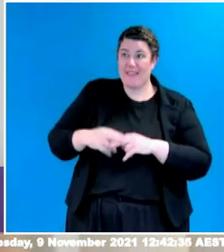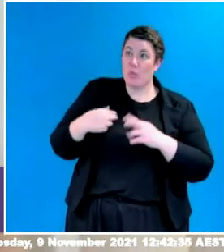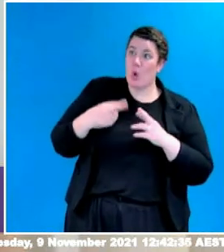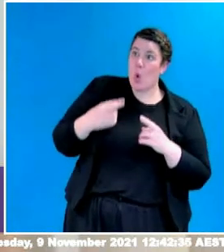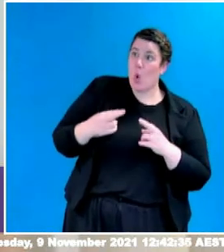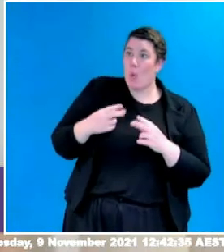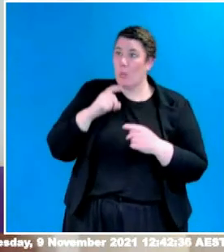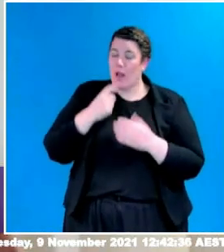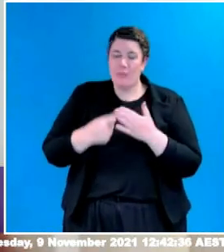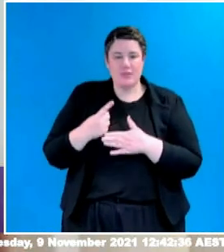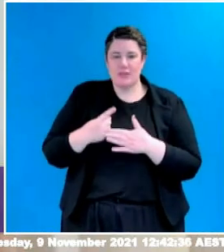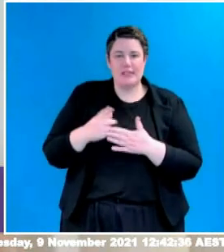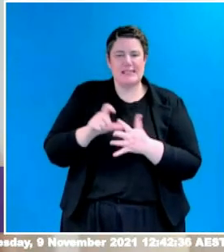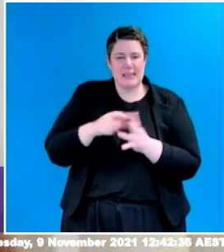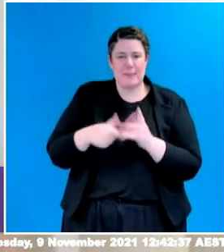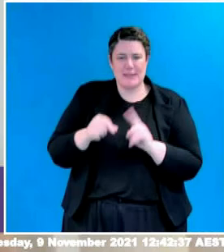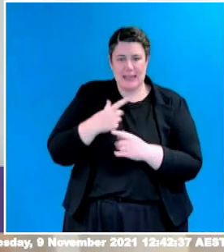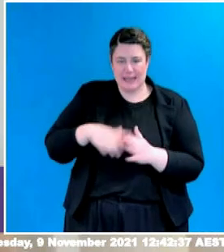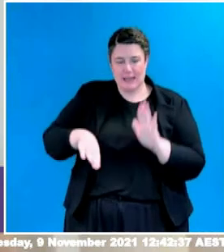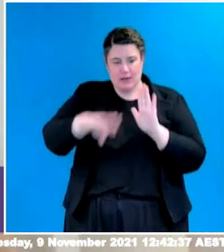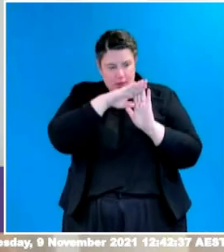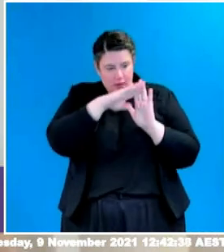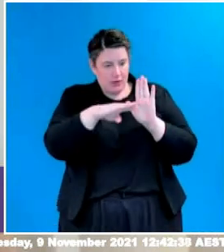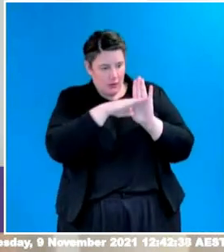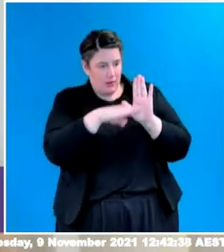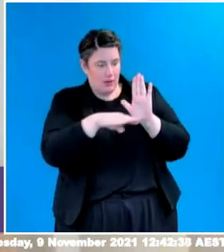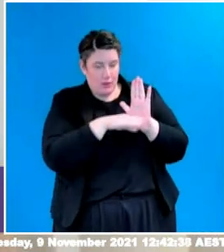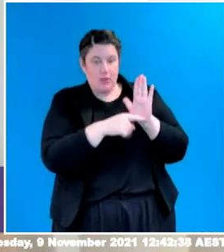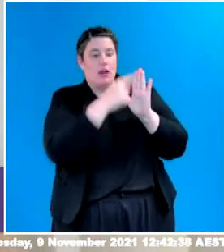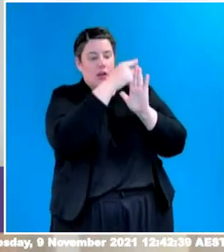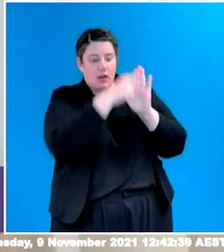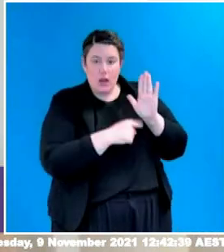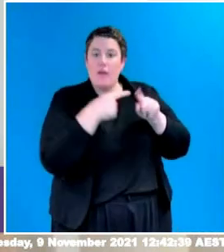We actually need implementation of instruments.